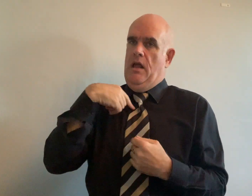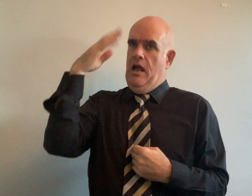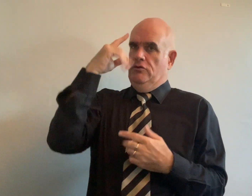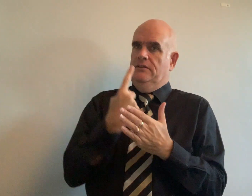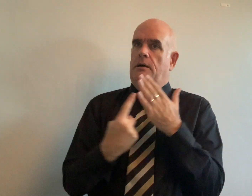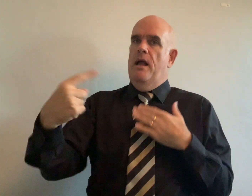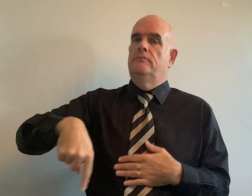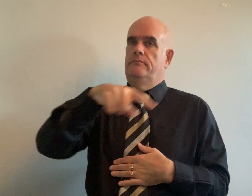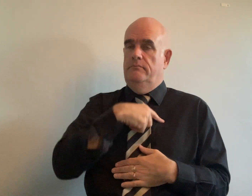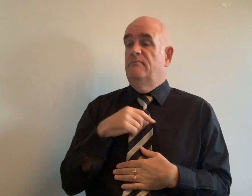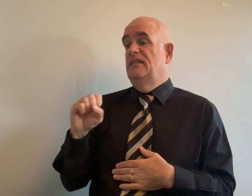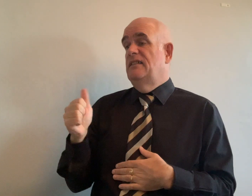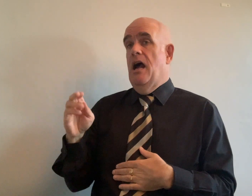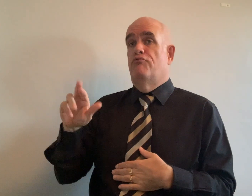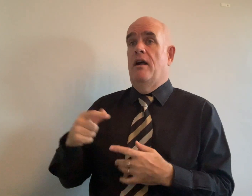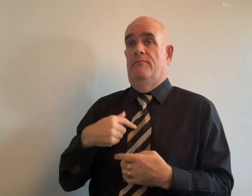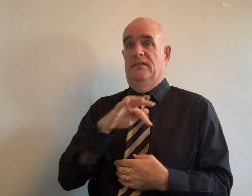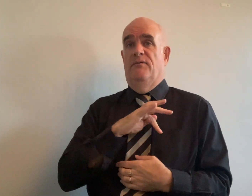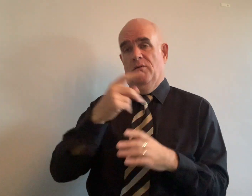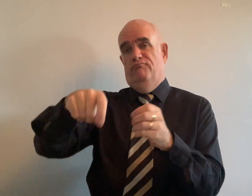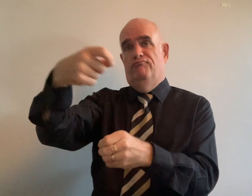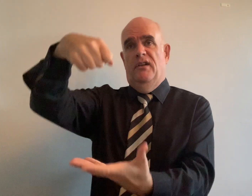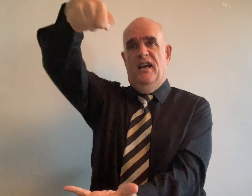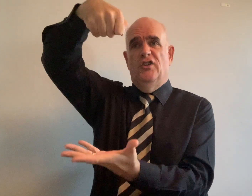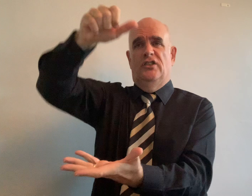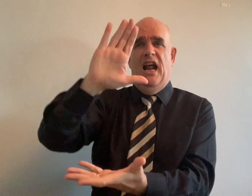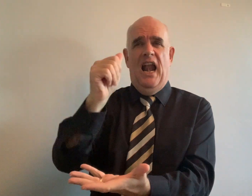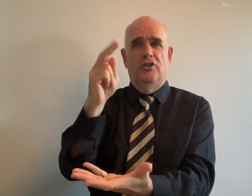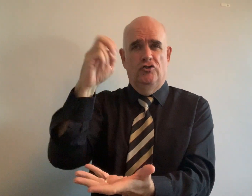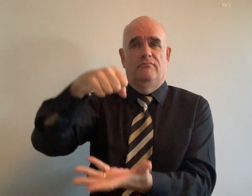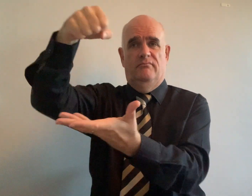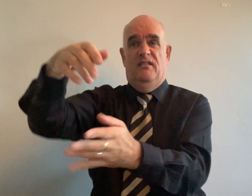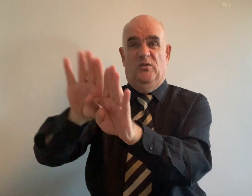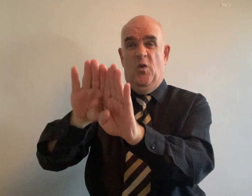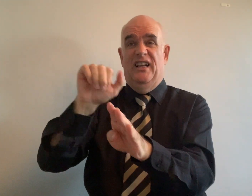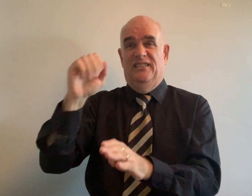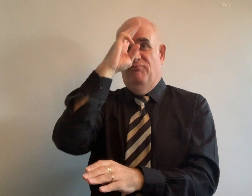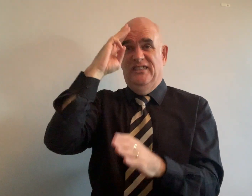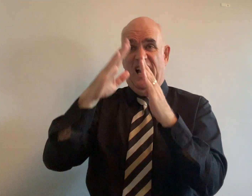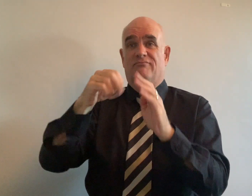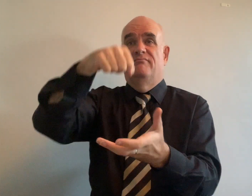in the symbolism of our Irish independence. Sabina and I will light lanterns and place these